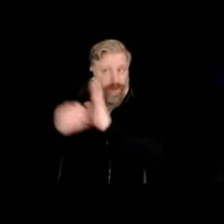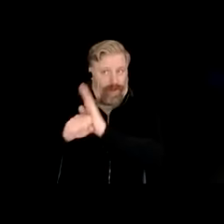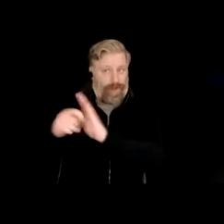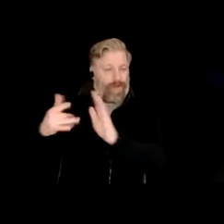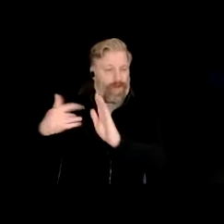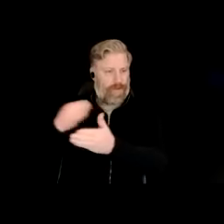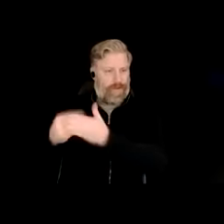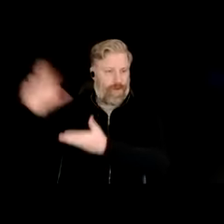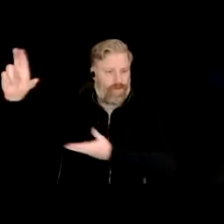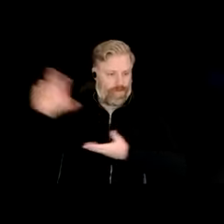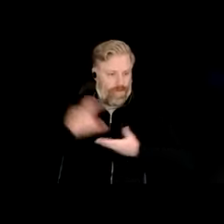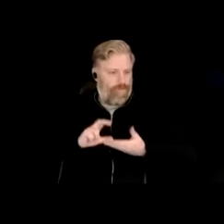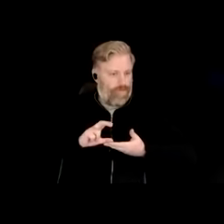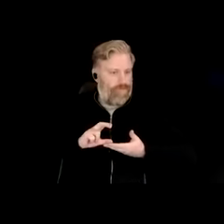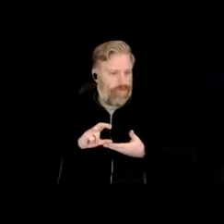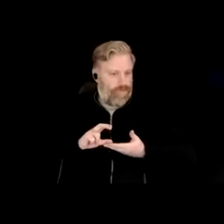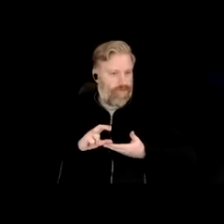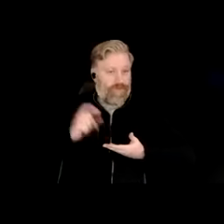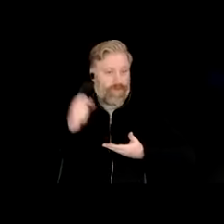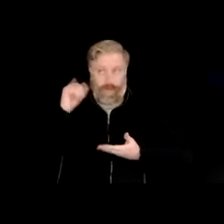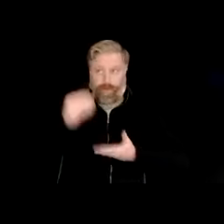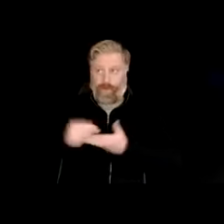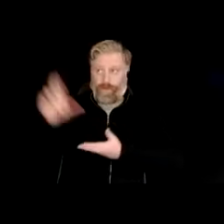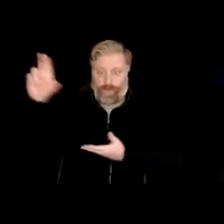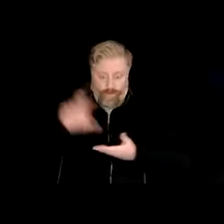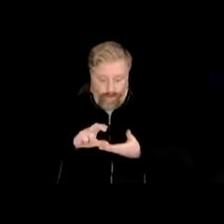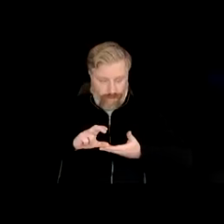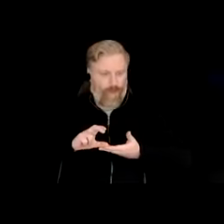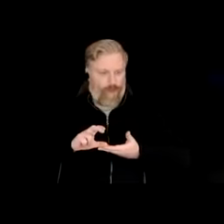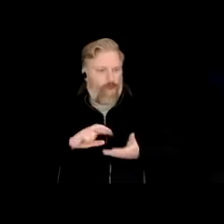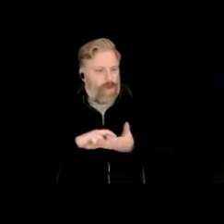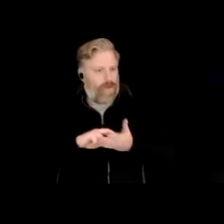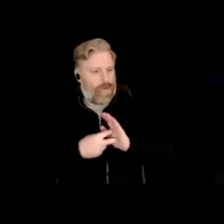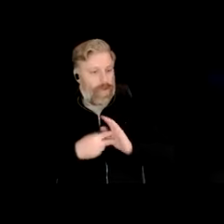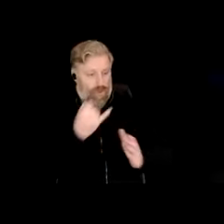But because of that funding, it's vital that all of these art projects serve communities.